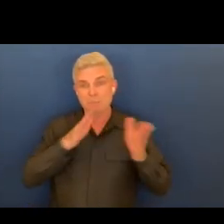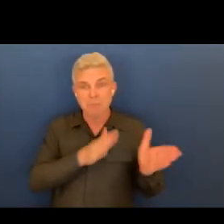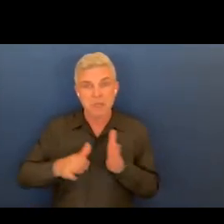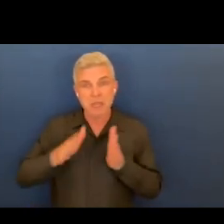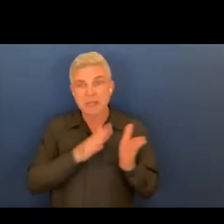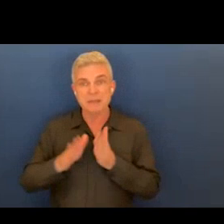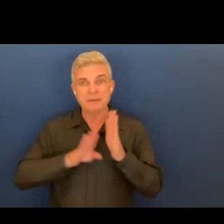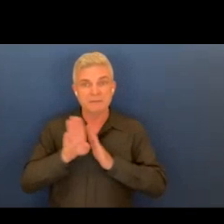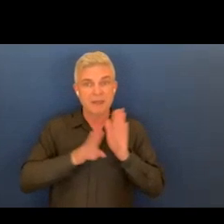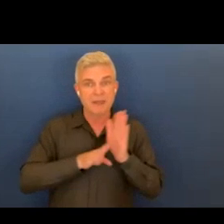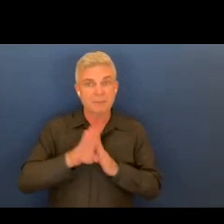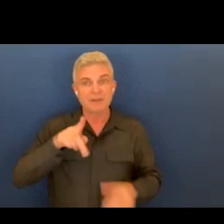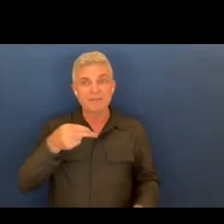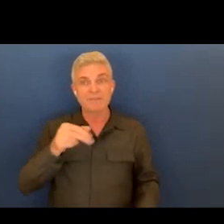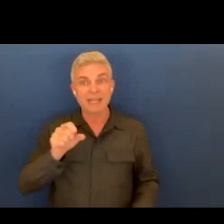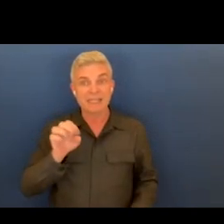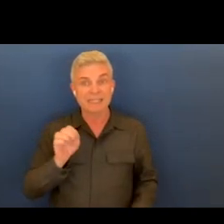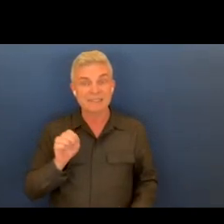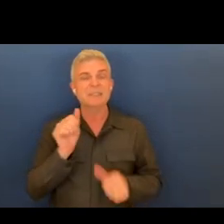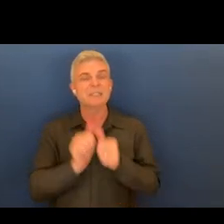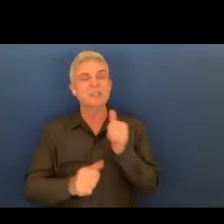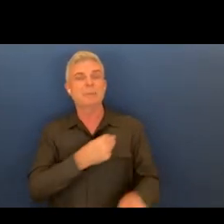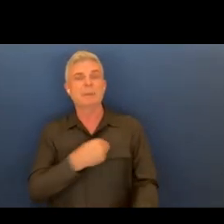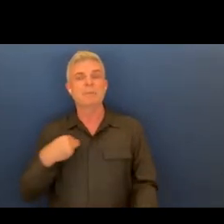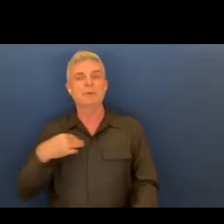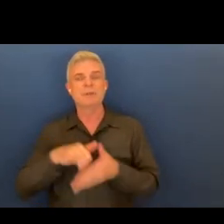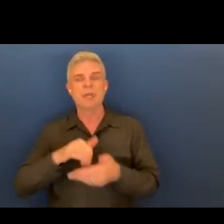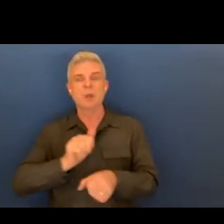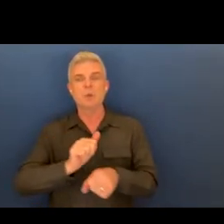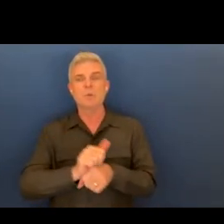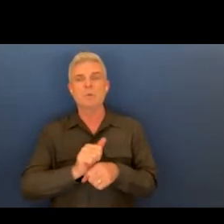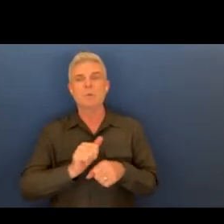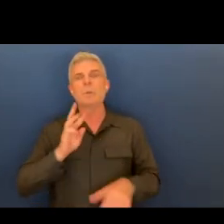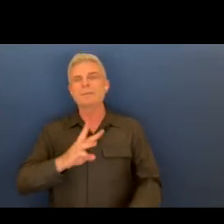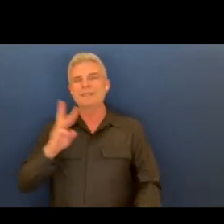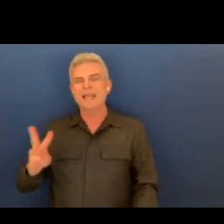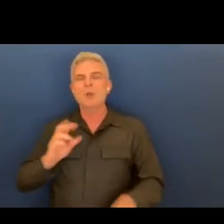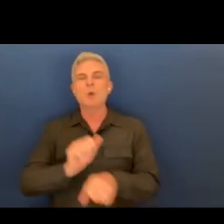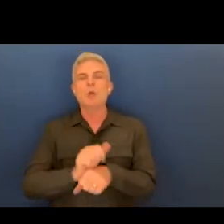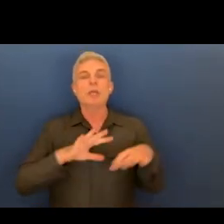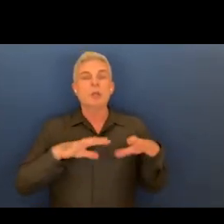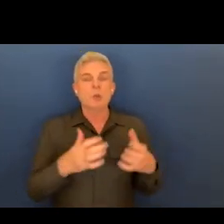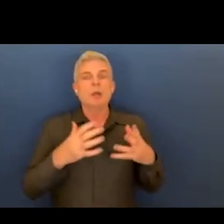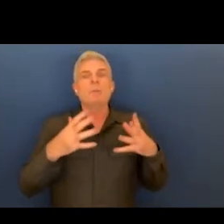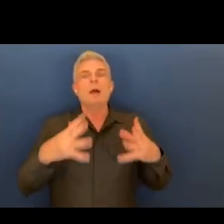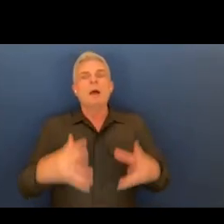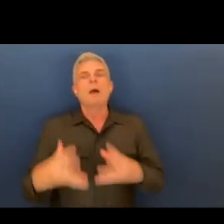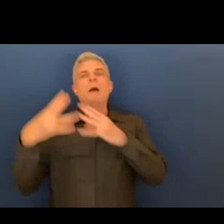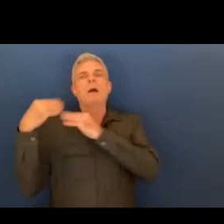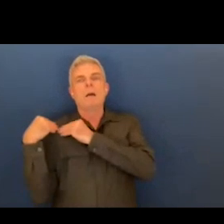and development phase, each member of the website working group took on a portion of the content,